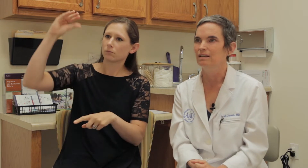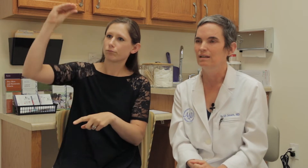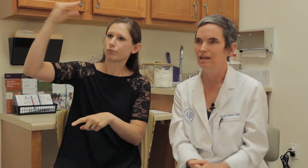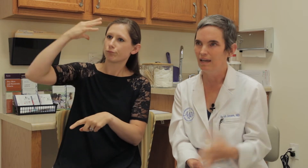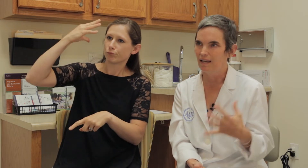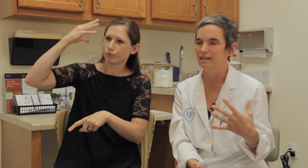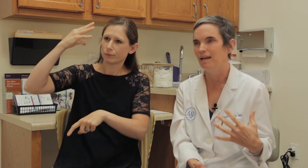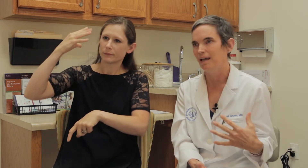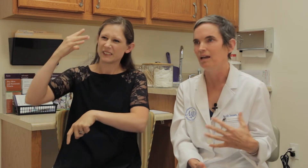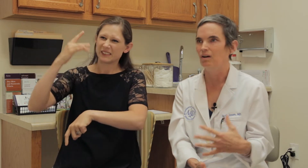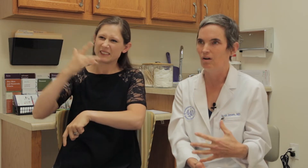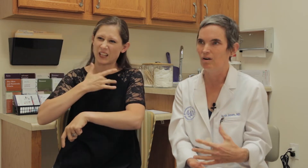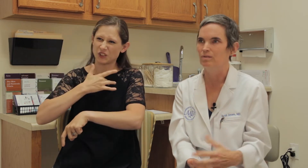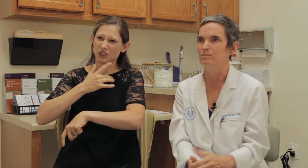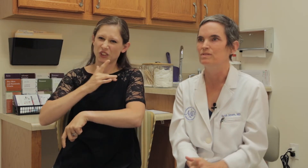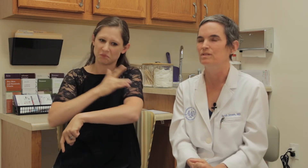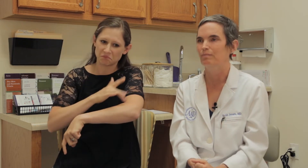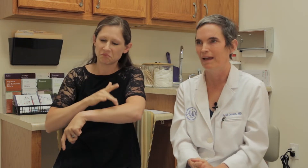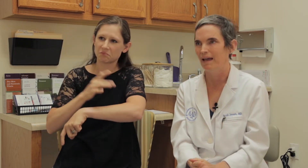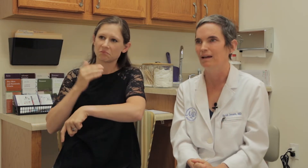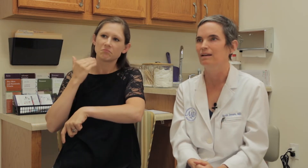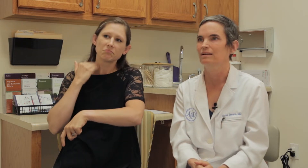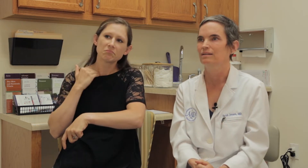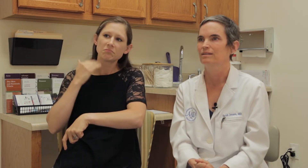head, neck, arms, and back.